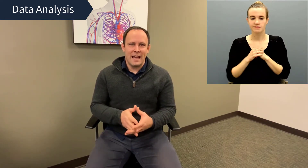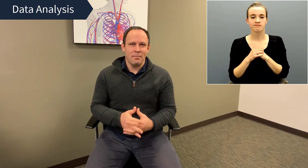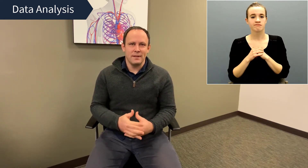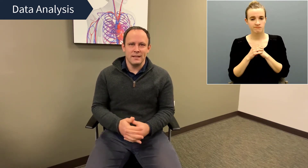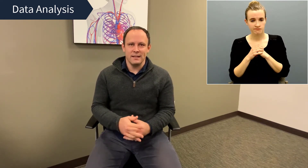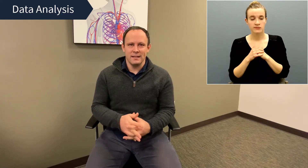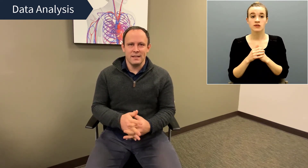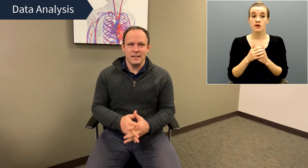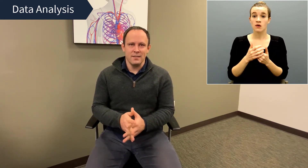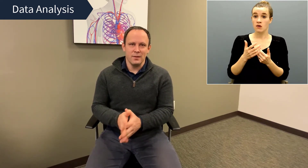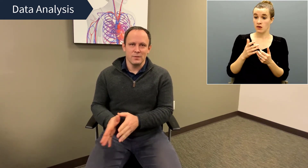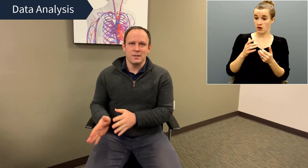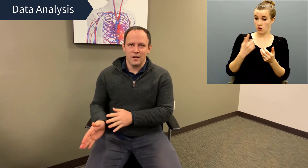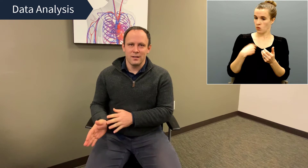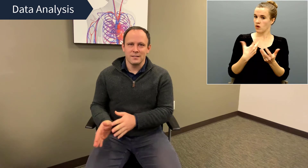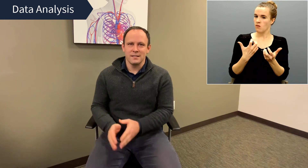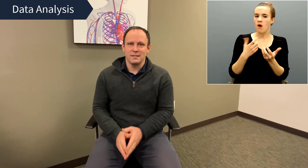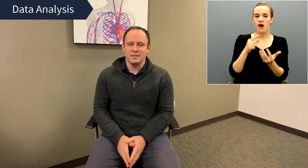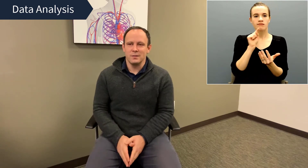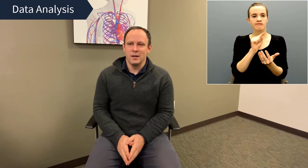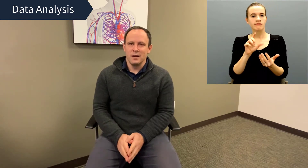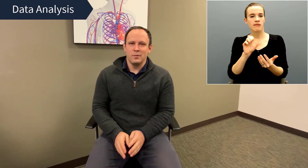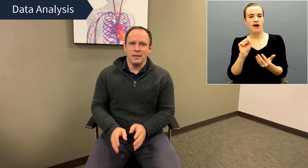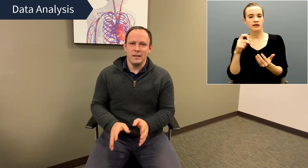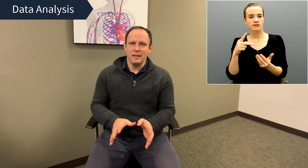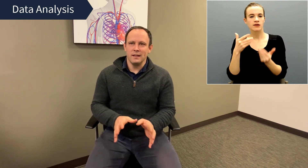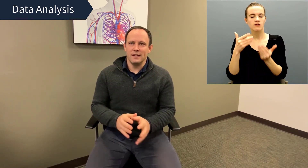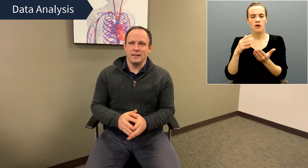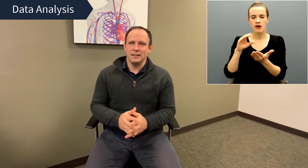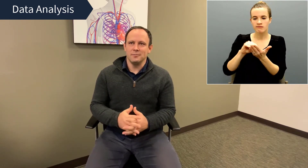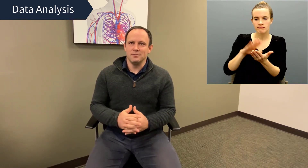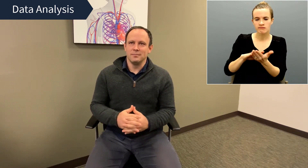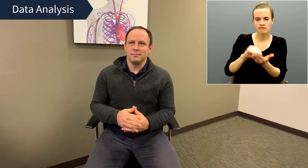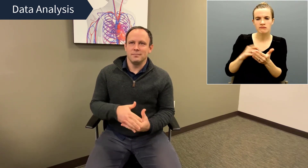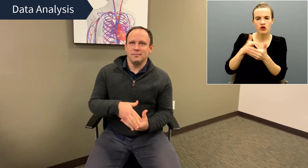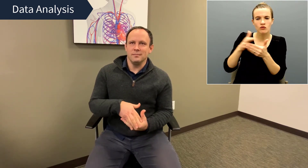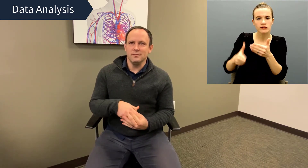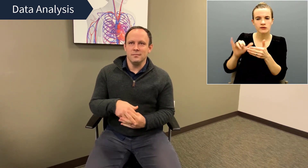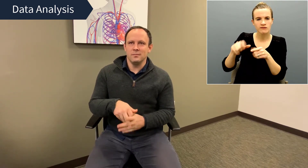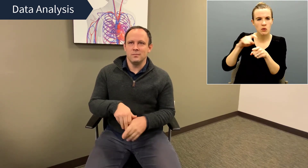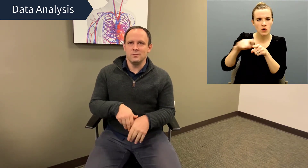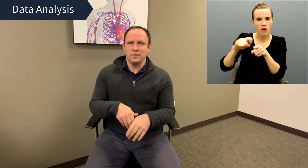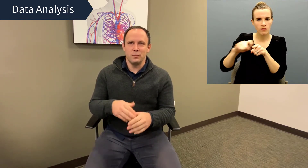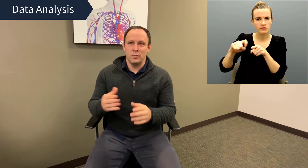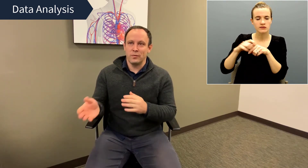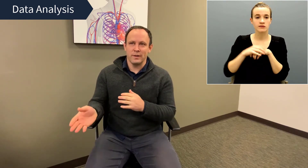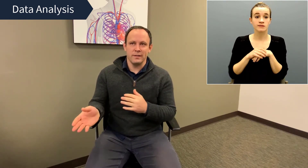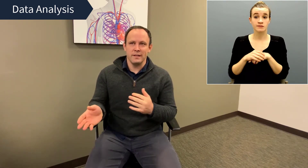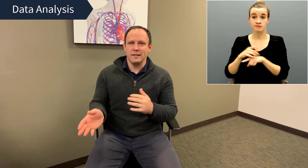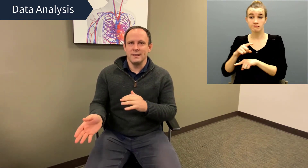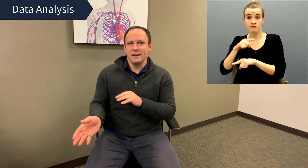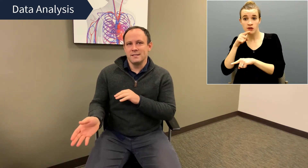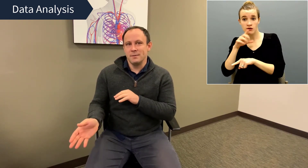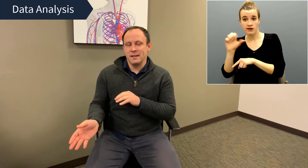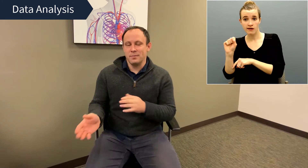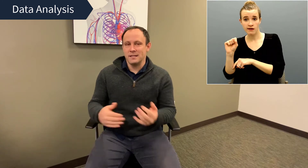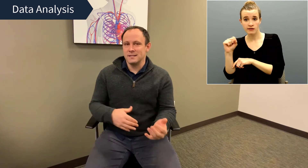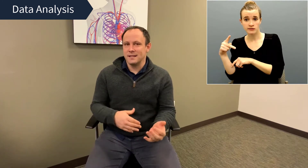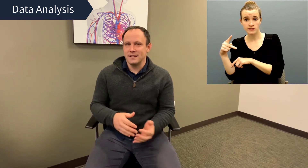happening in those calls. And so we... well for hearing simulated patients and